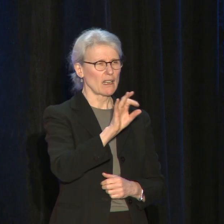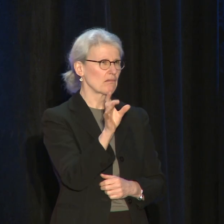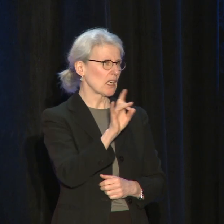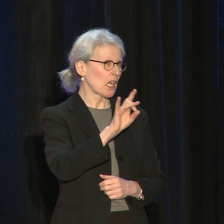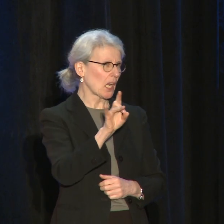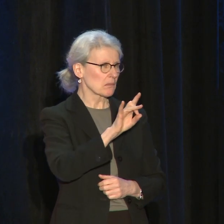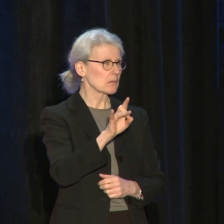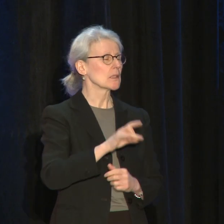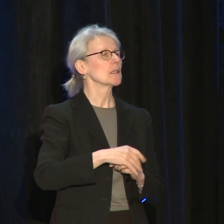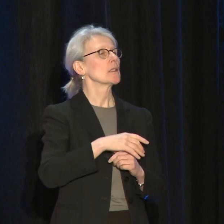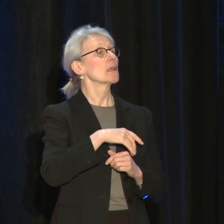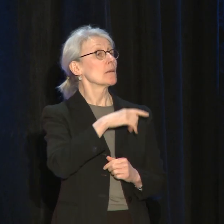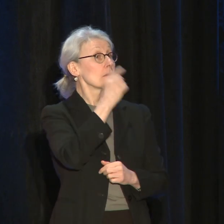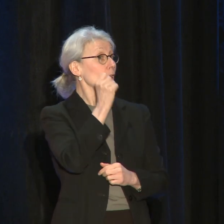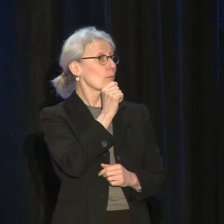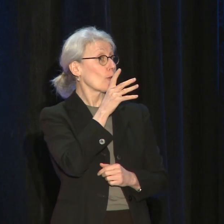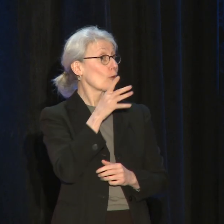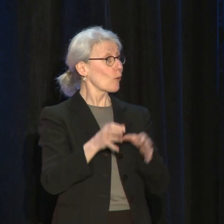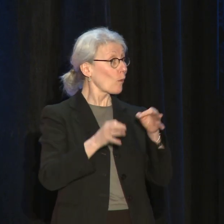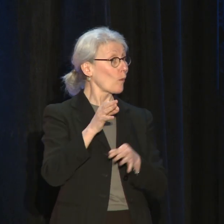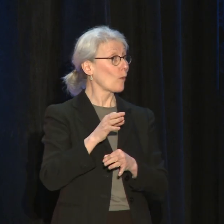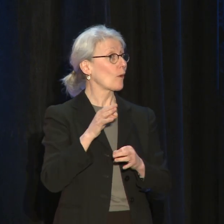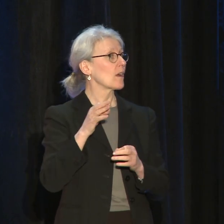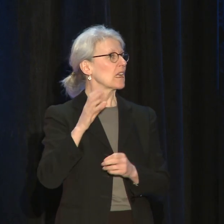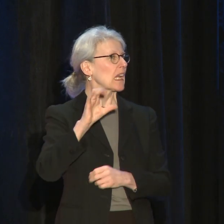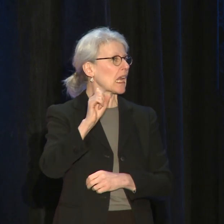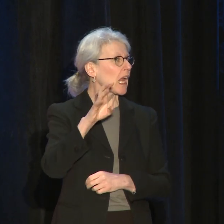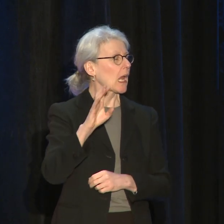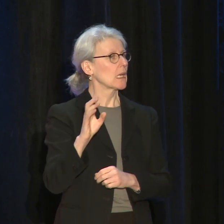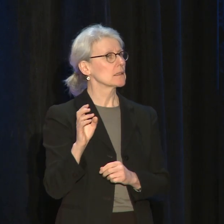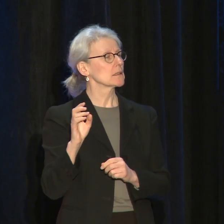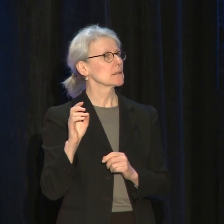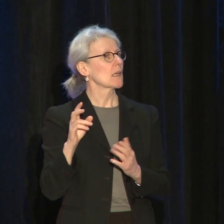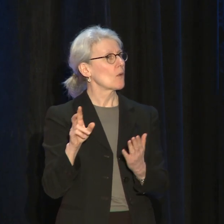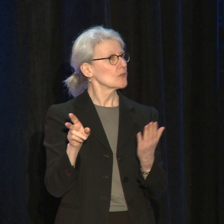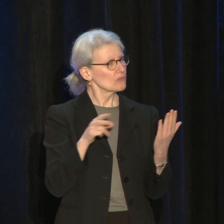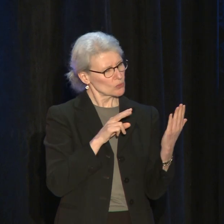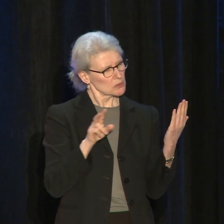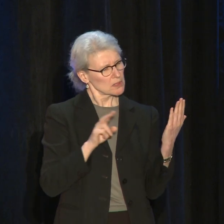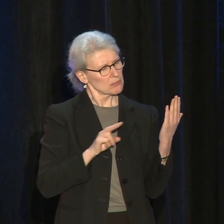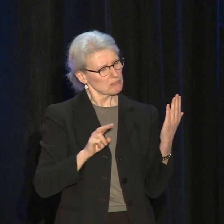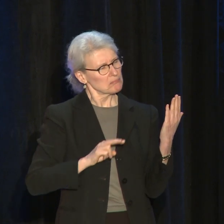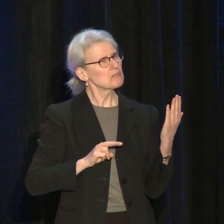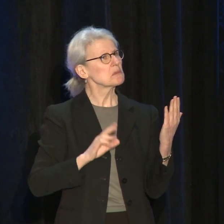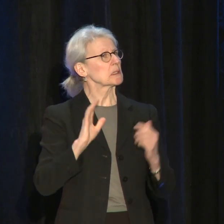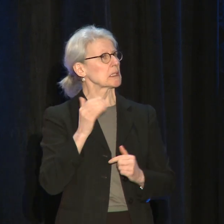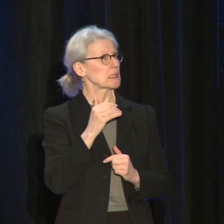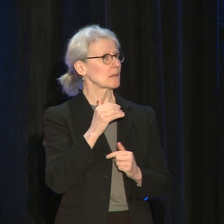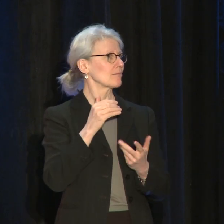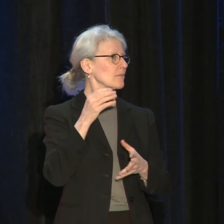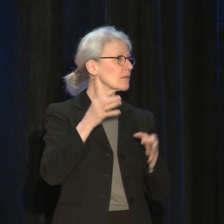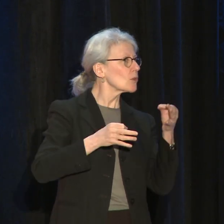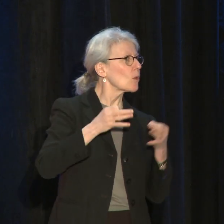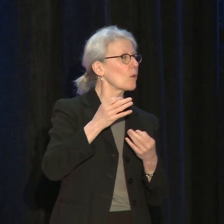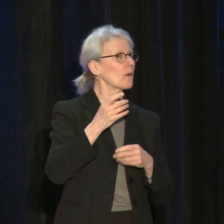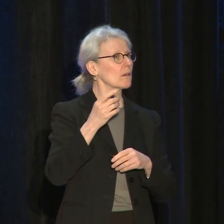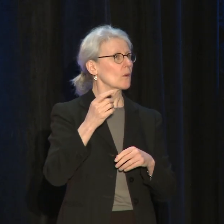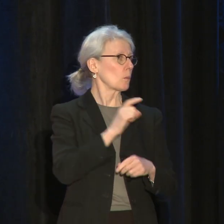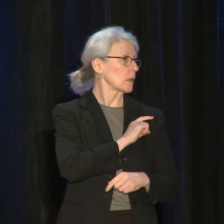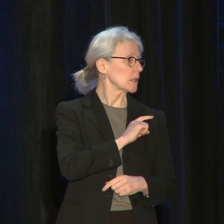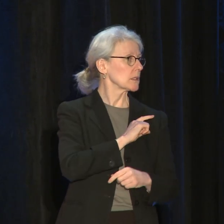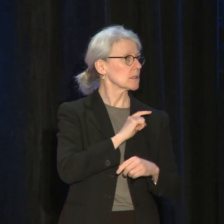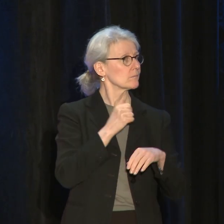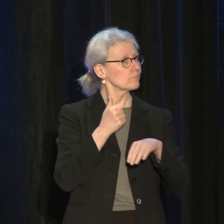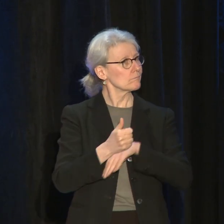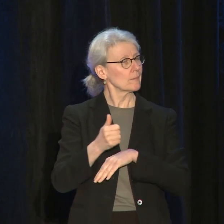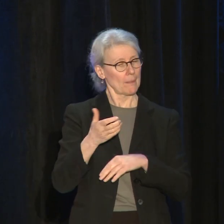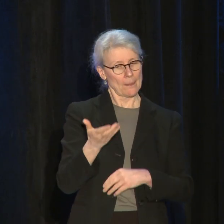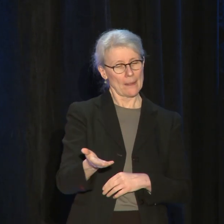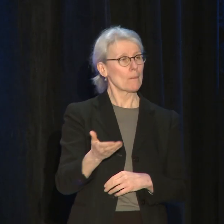of Black mothers, uh who were being accused of crimes because they were pregnant and using drugs,